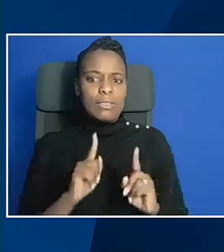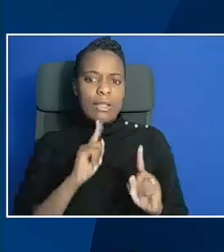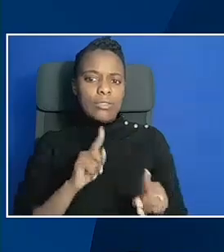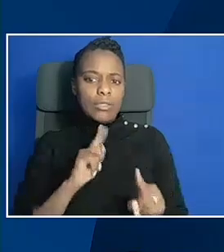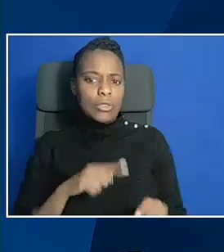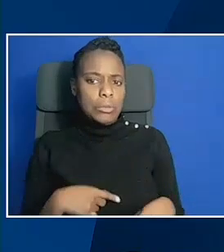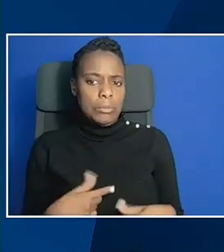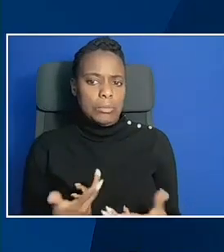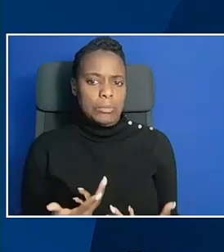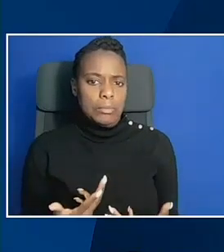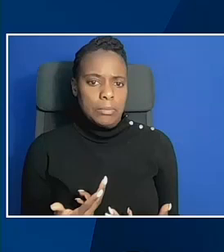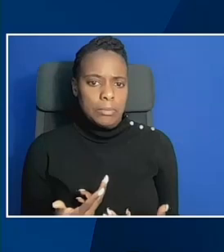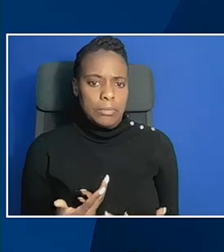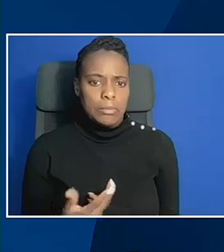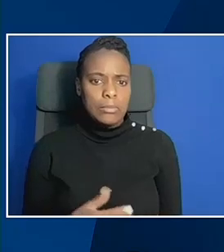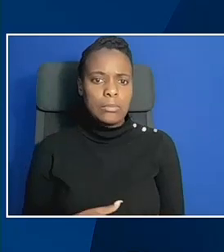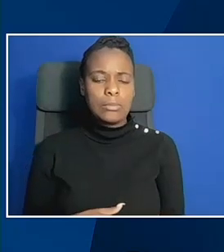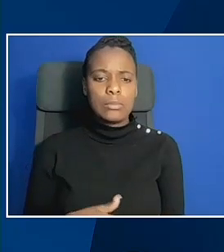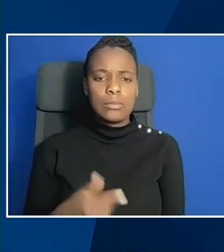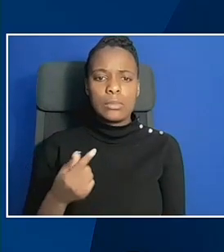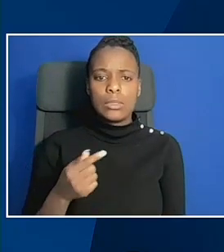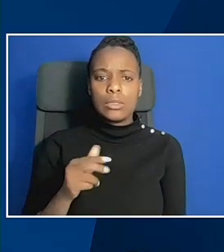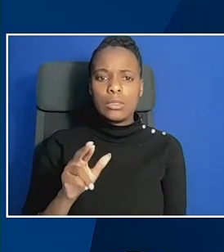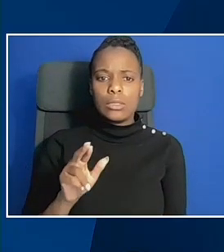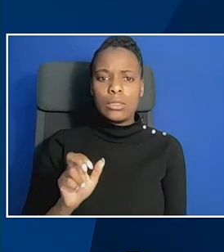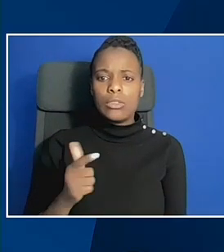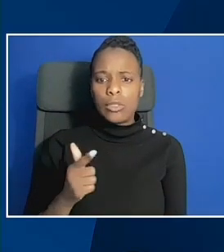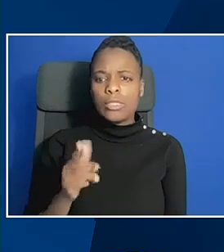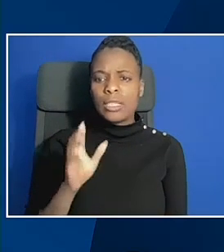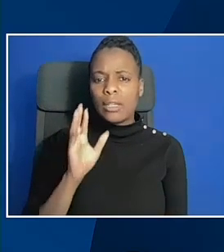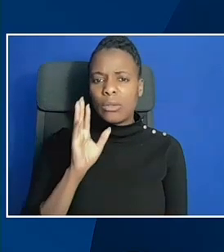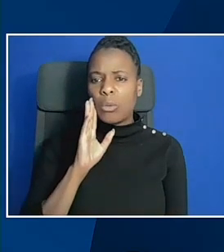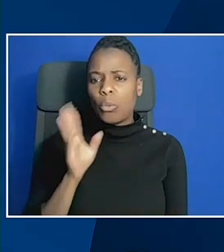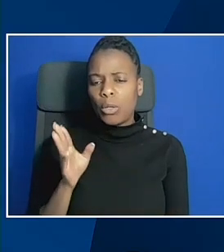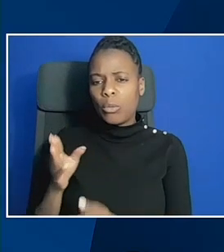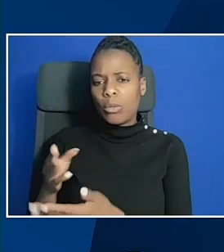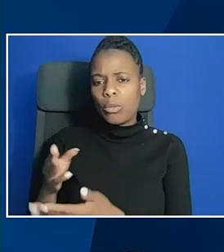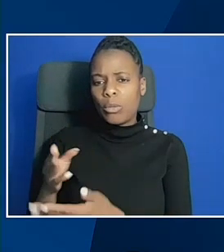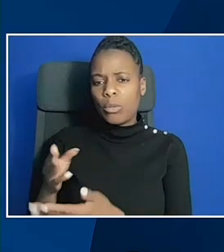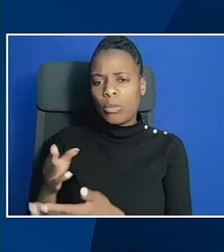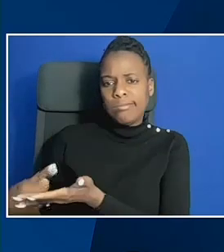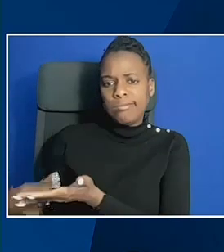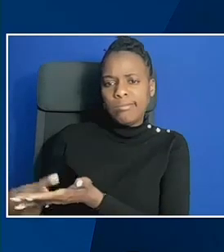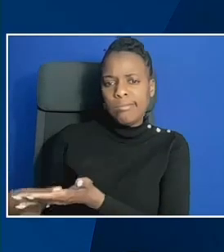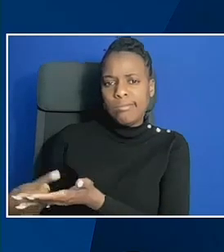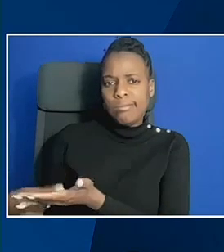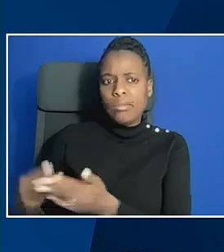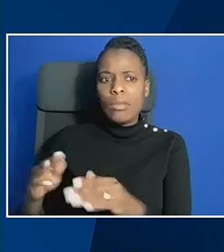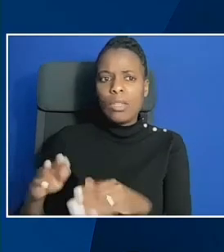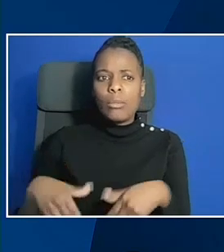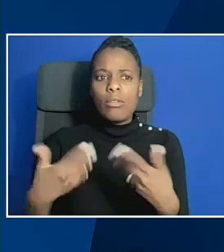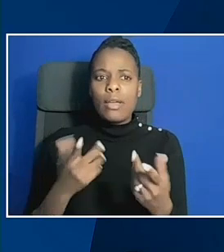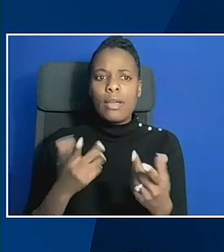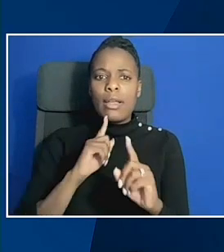I'll take that back, and come back to you with an answer after lunch. I want to make certain that what it says is absolutely,